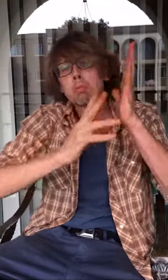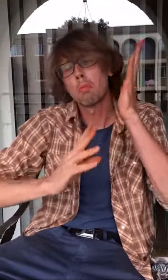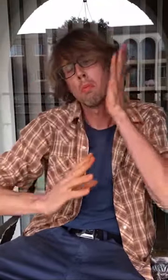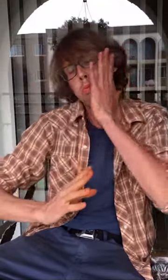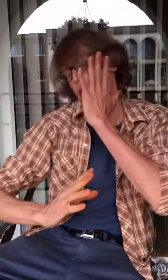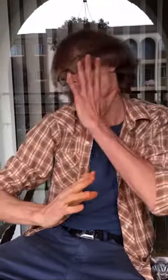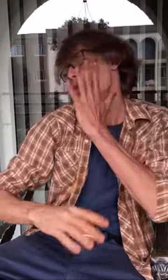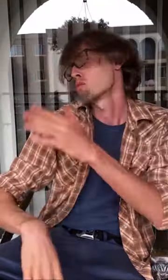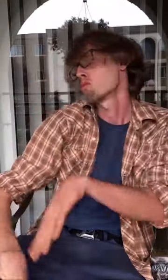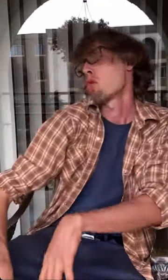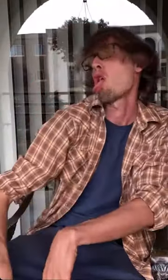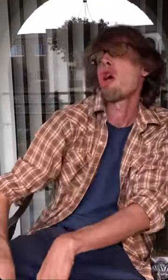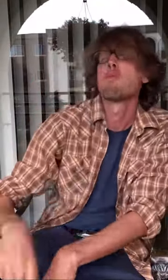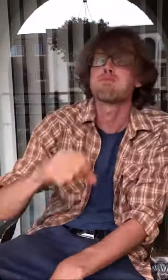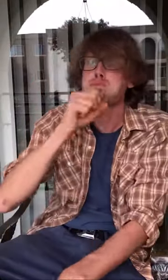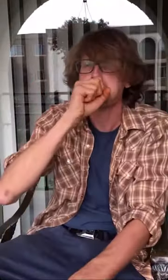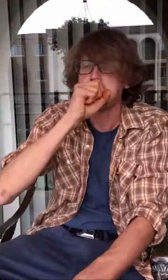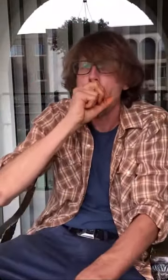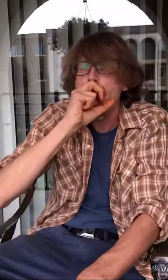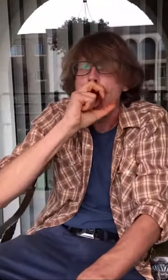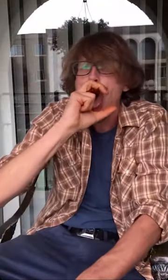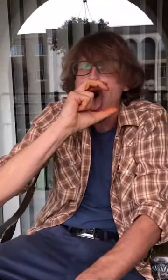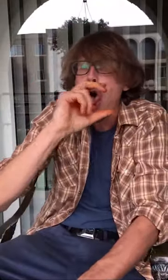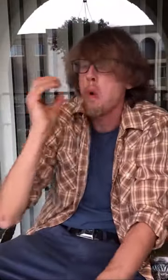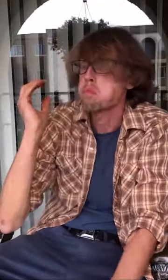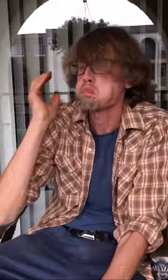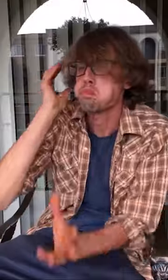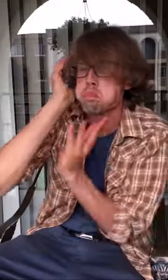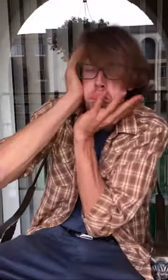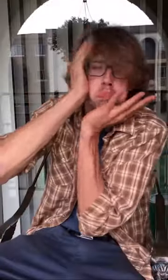[CRUNCH!] [BLARGGH!]